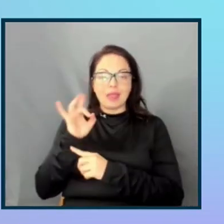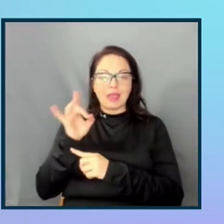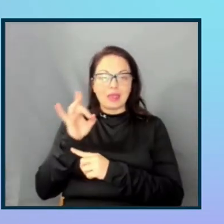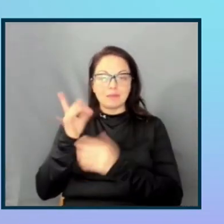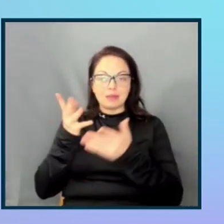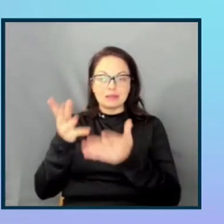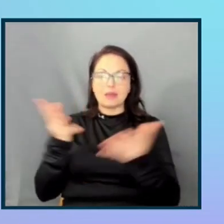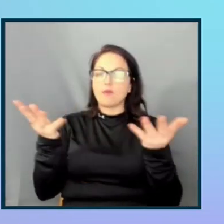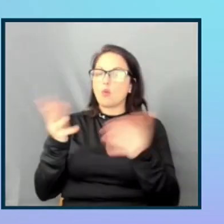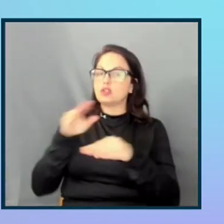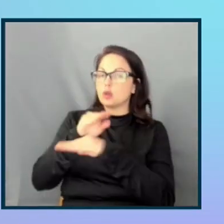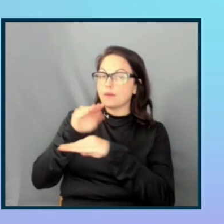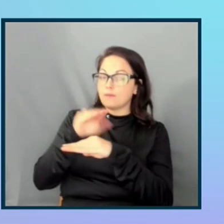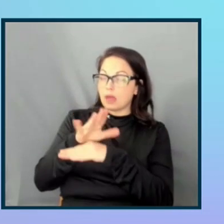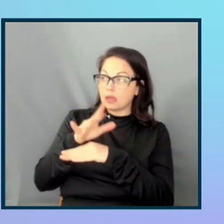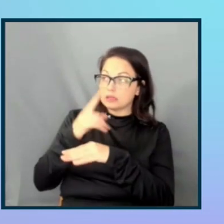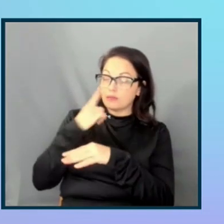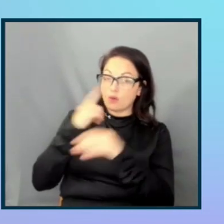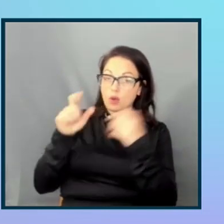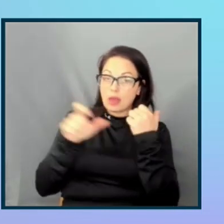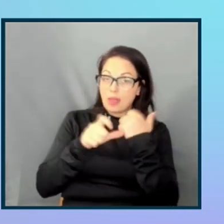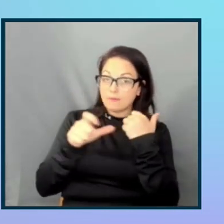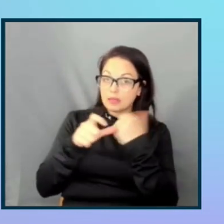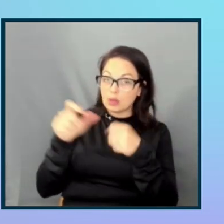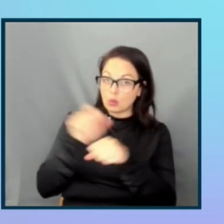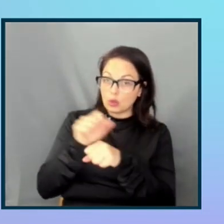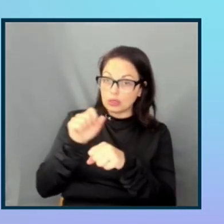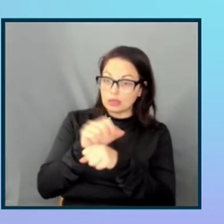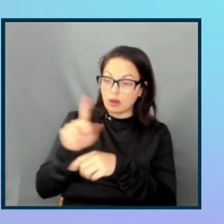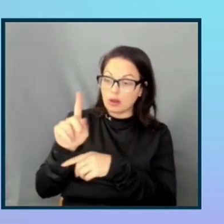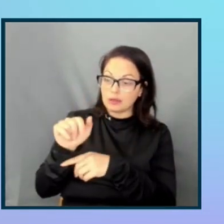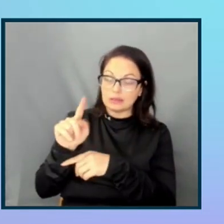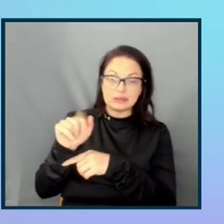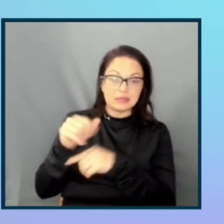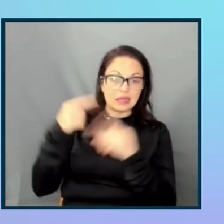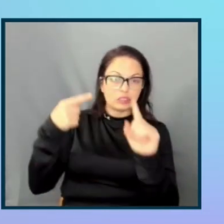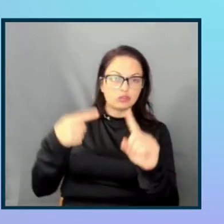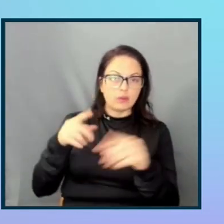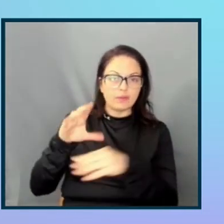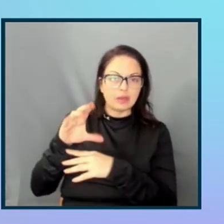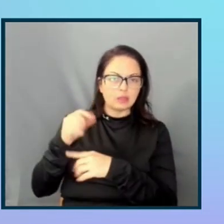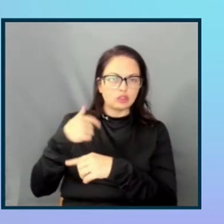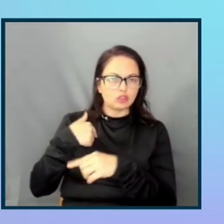working on data-driven and a ROI-driven company. Should I target ethics or look for numbers